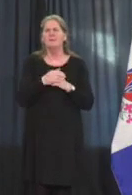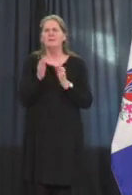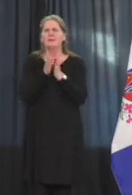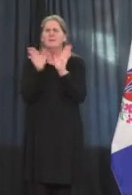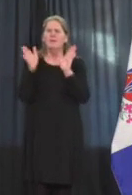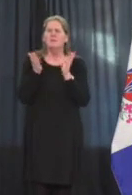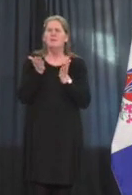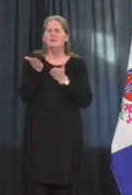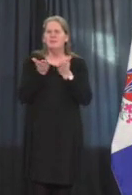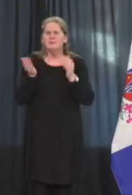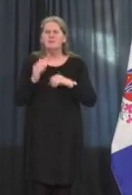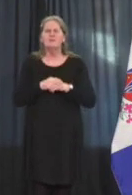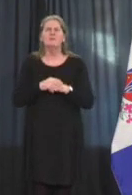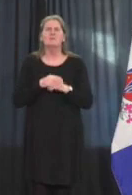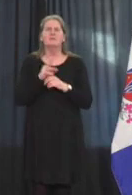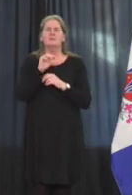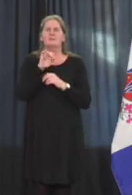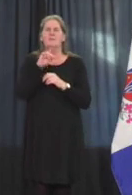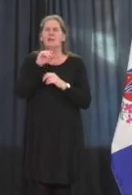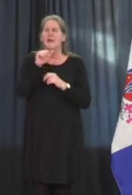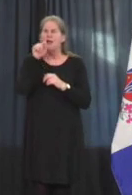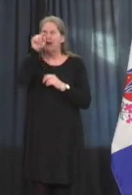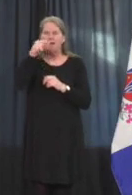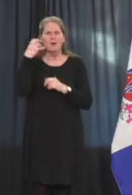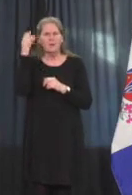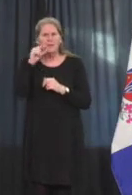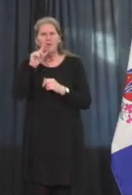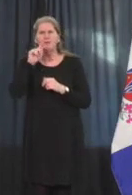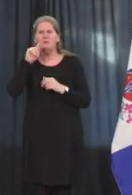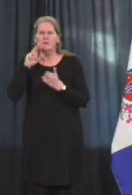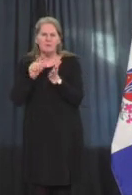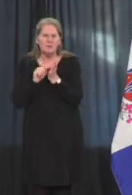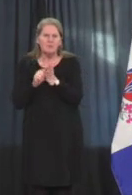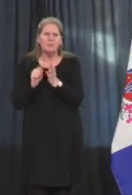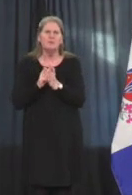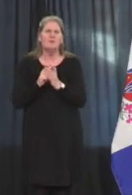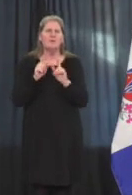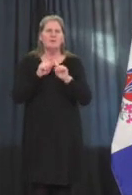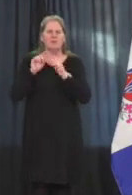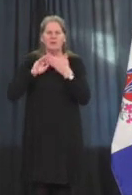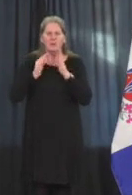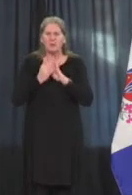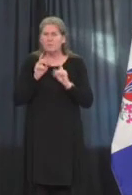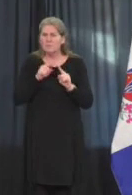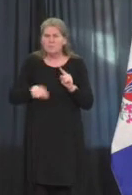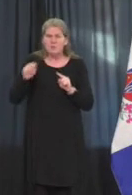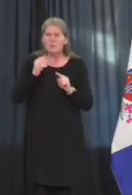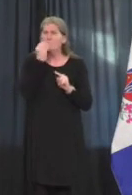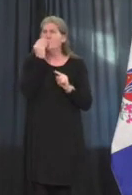MEMBERS OF THE MEDIA, MEMBERS OF THE COMMUNITIES WORKING IN GROCERY STORES AND ESSENTIAL